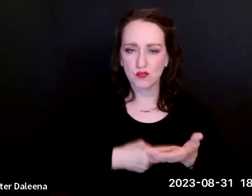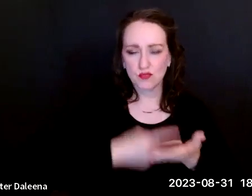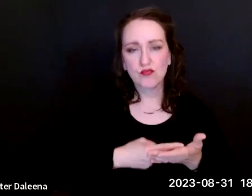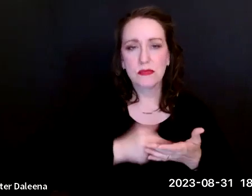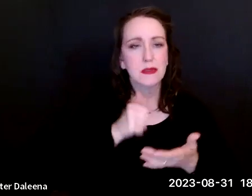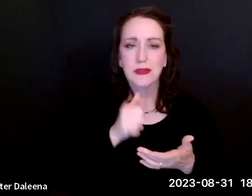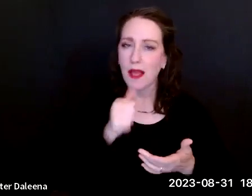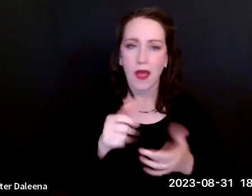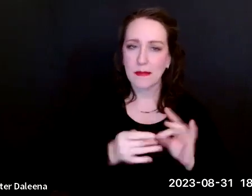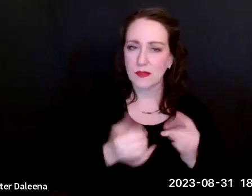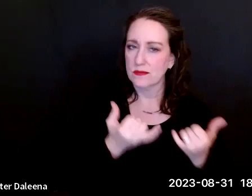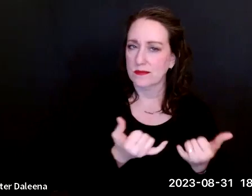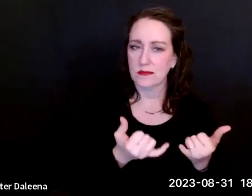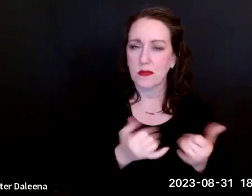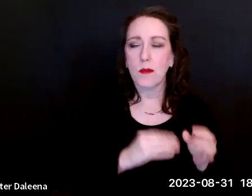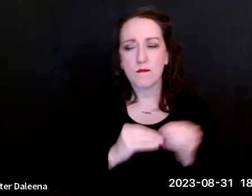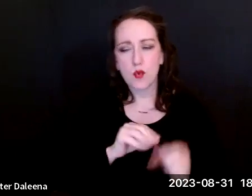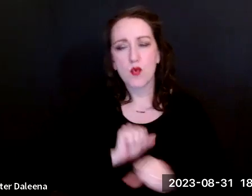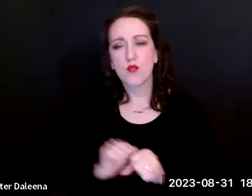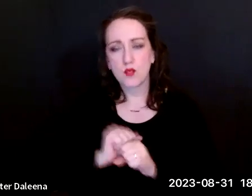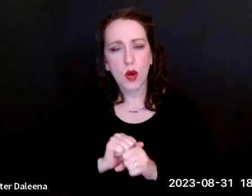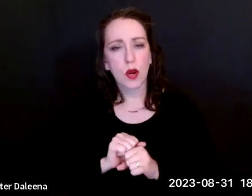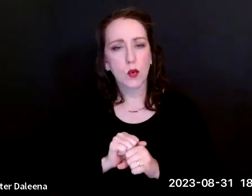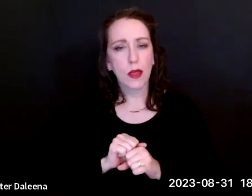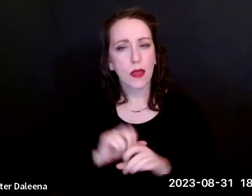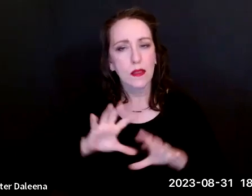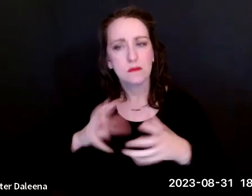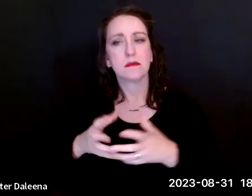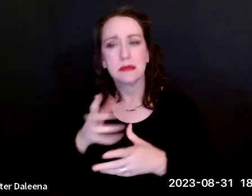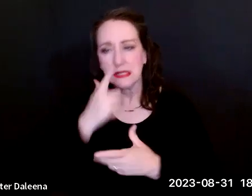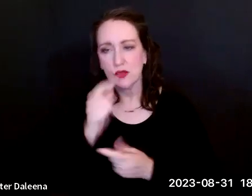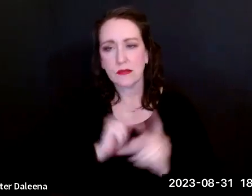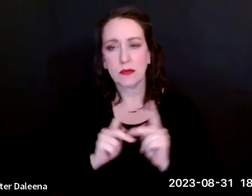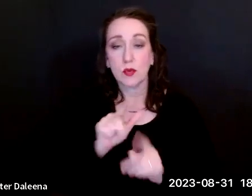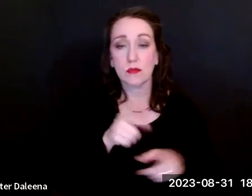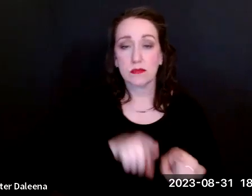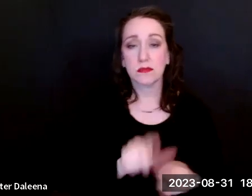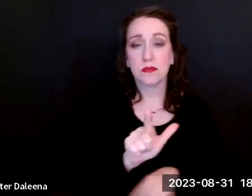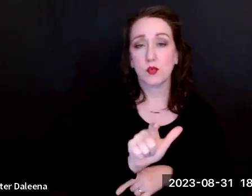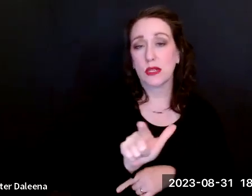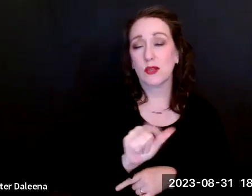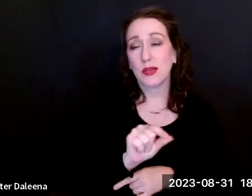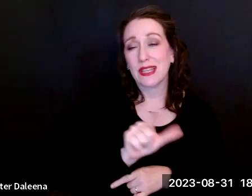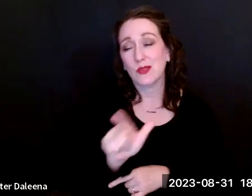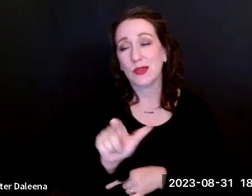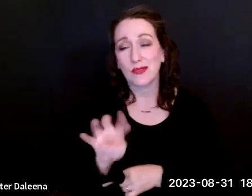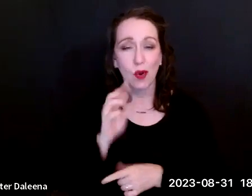and we will be doing more work with interested parties in 2024 to continue this effort foreign